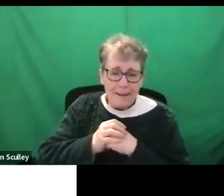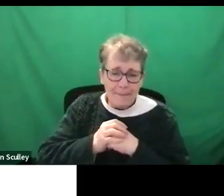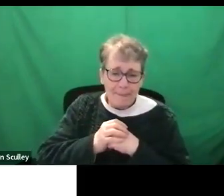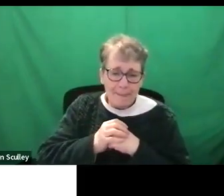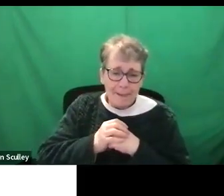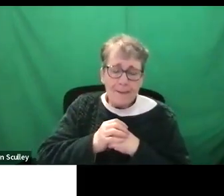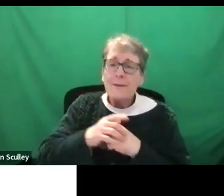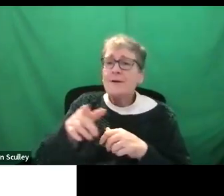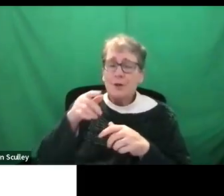Some key takeaways.